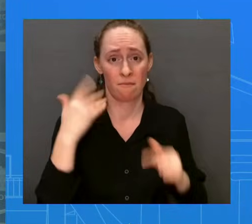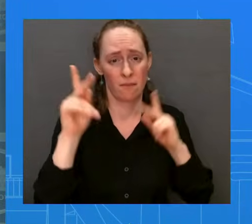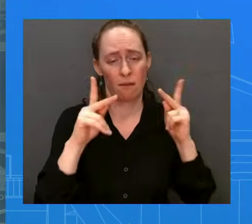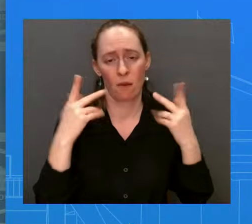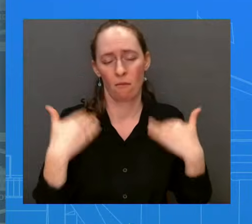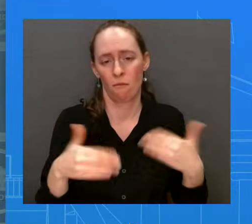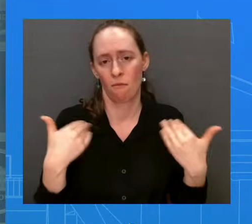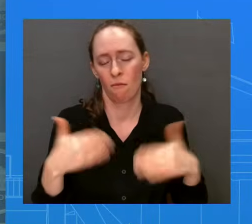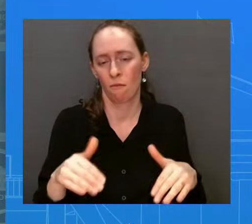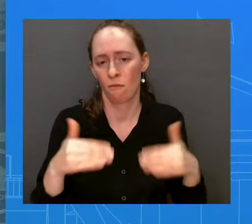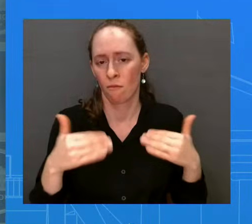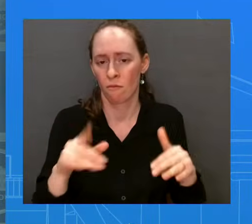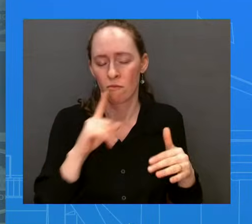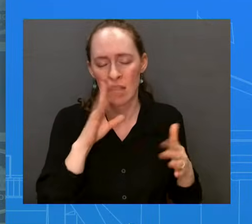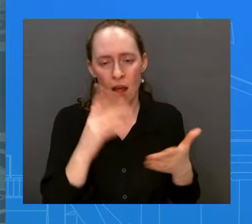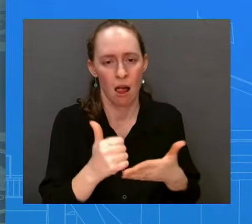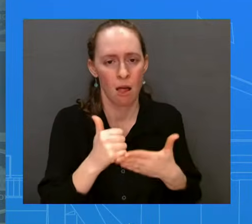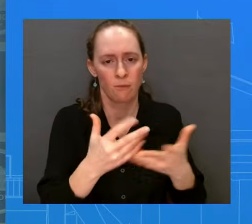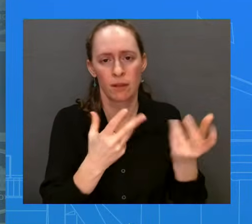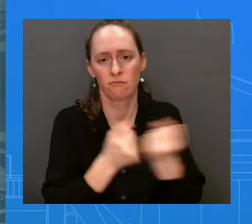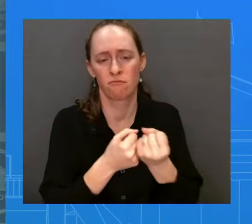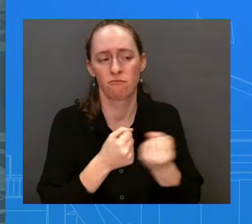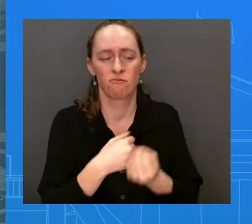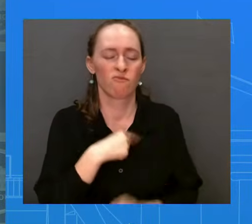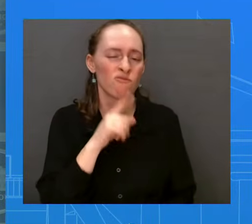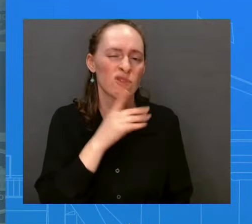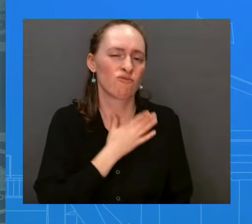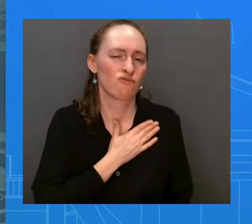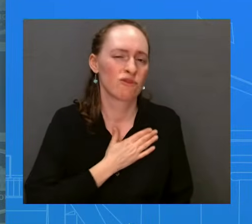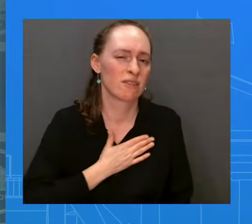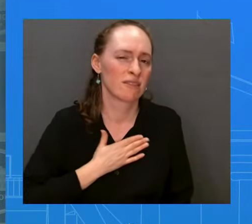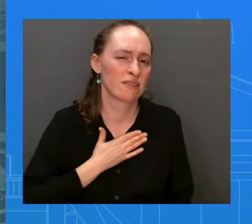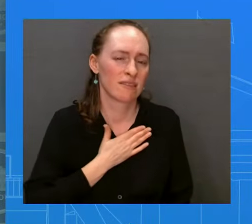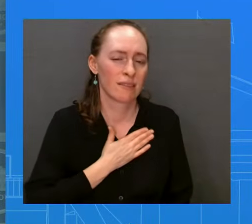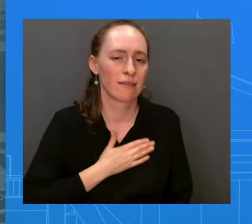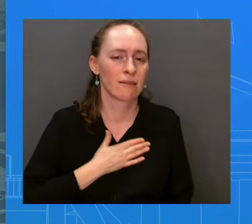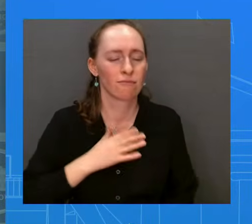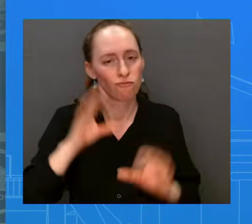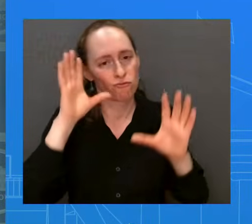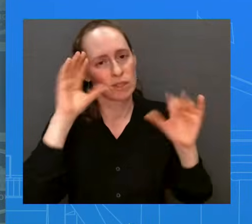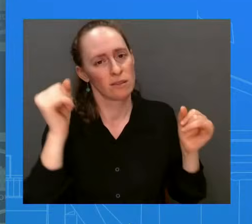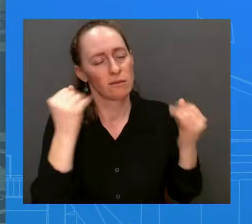The President wants to thank President Duda in person. He wants to thank the Polish people in person. He wants to make broader points